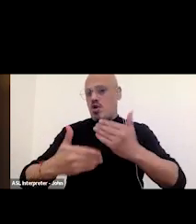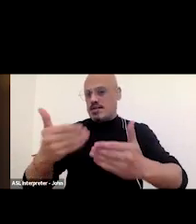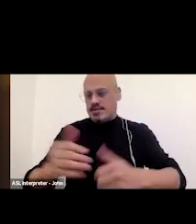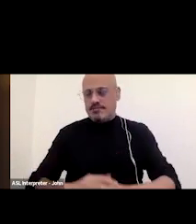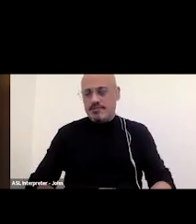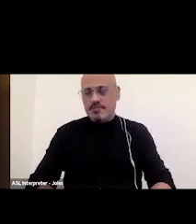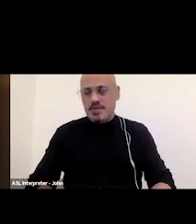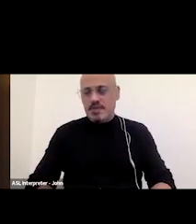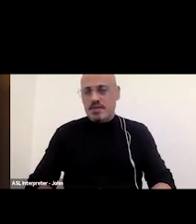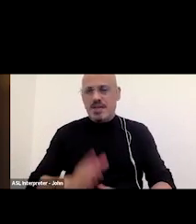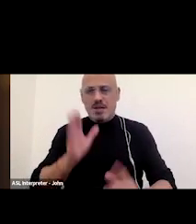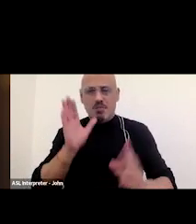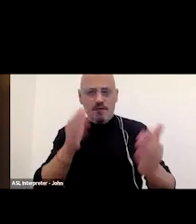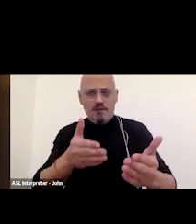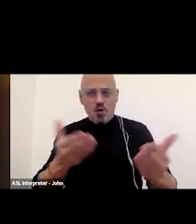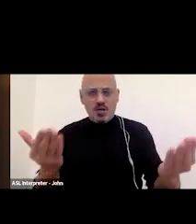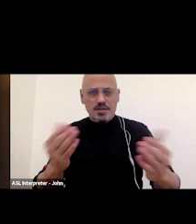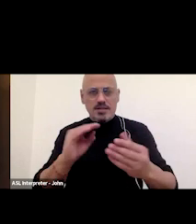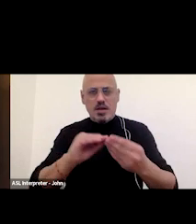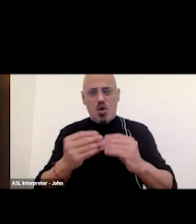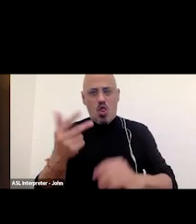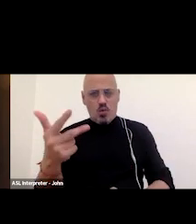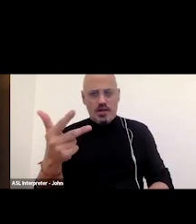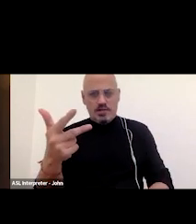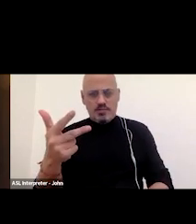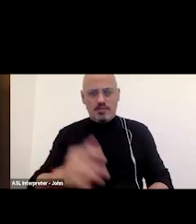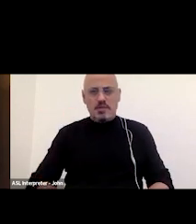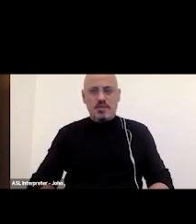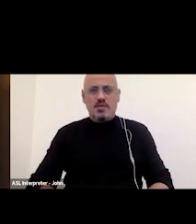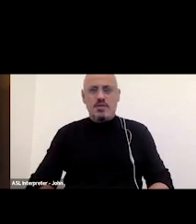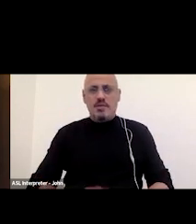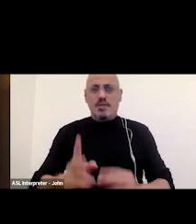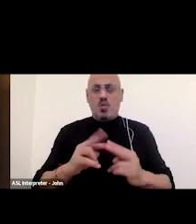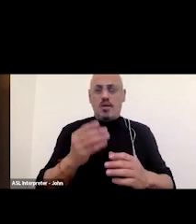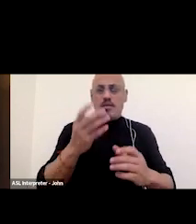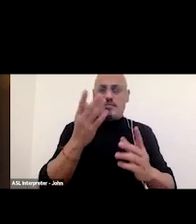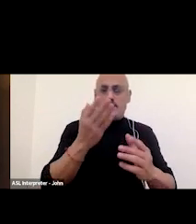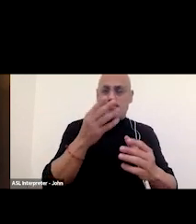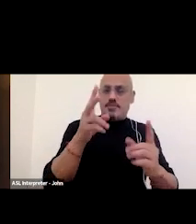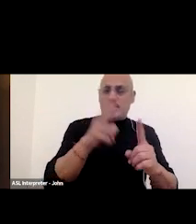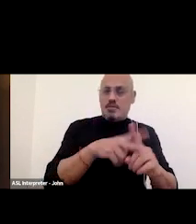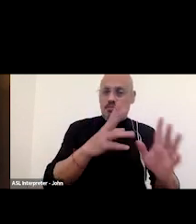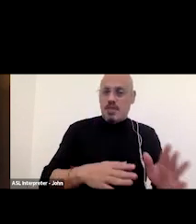I'm gonna focus in a little bit on step three, whether the claimant's impairment meets or equals a listing,